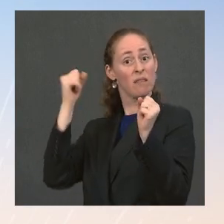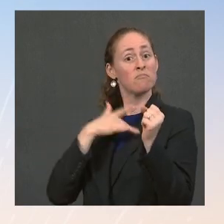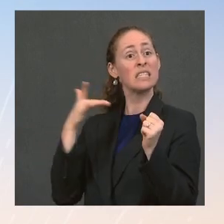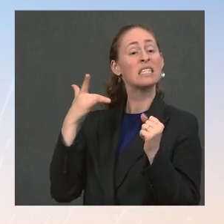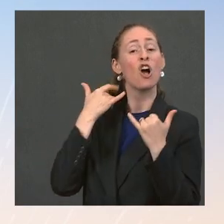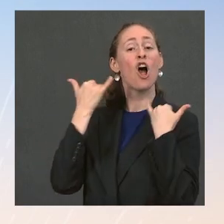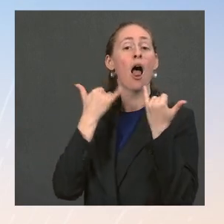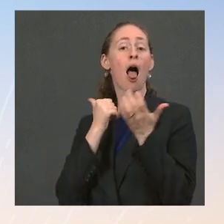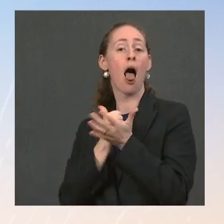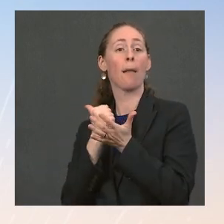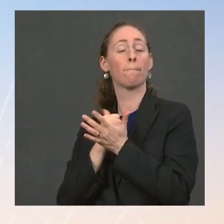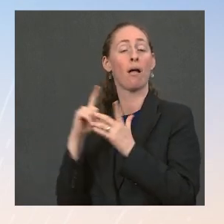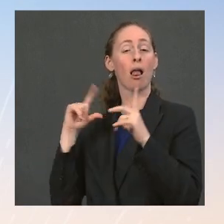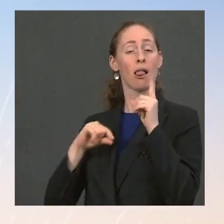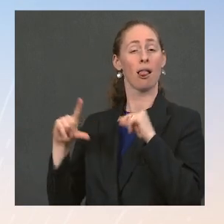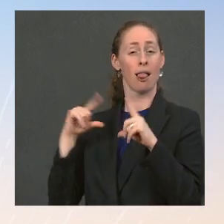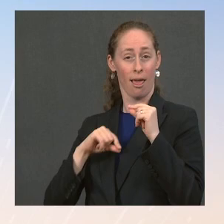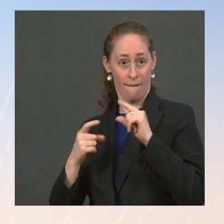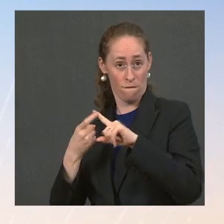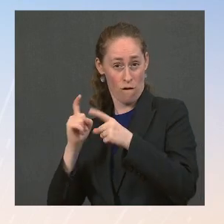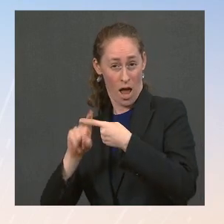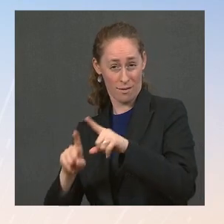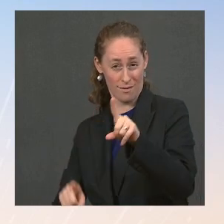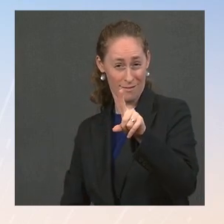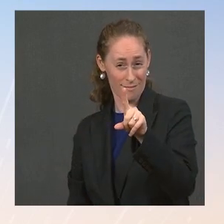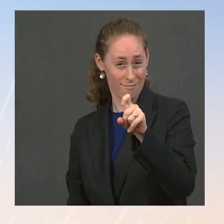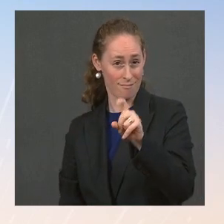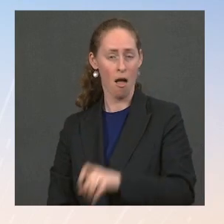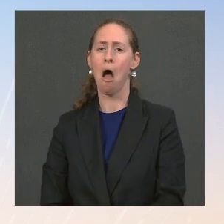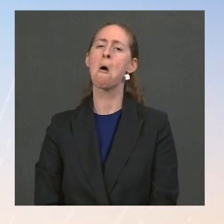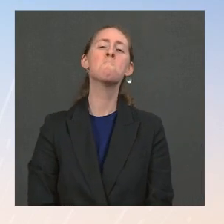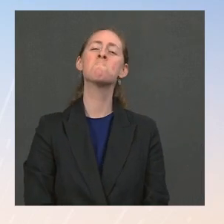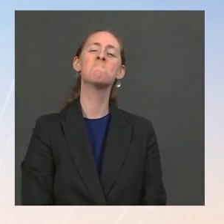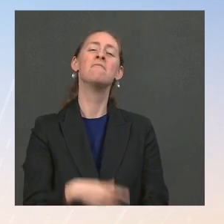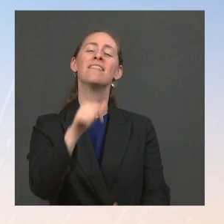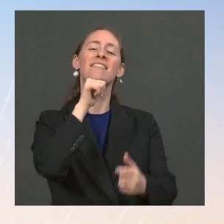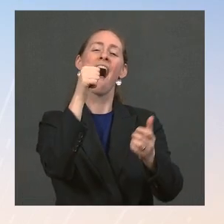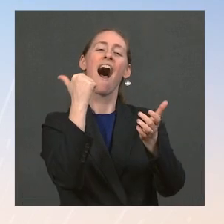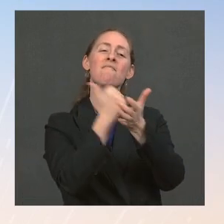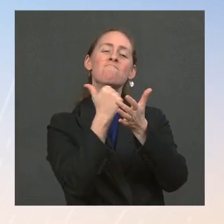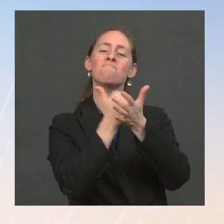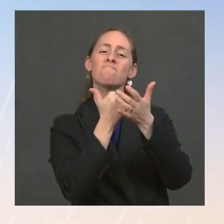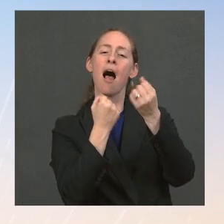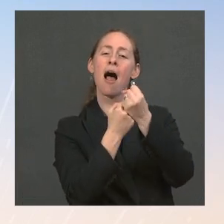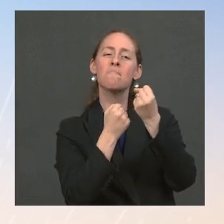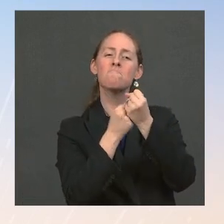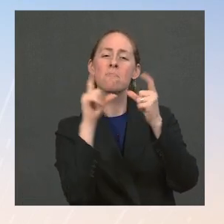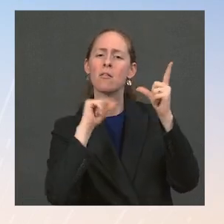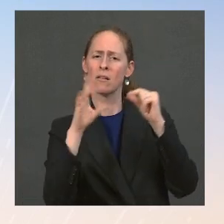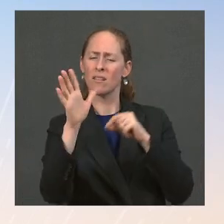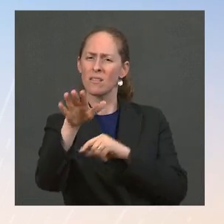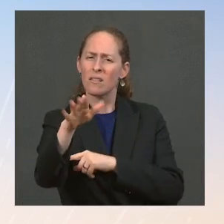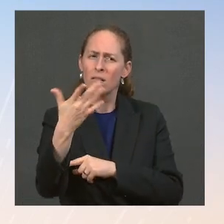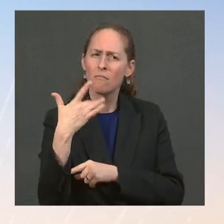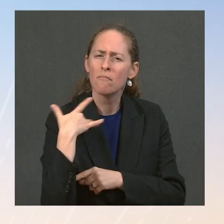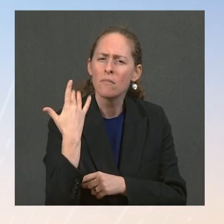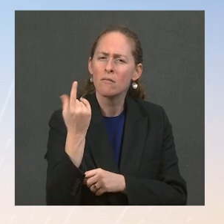He was not trying to do that. He was checking in on a friend. The Press: And do you know if this particular hospital might have been having staffing shortages